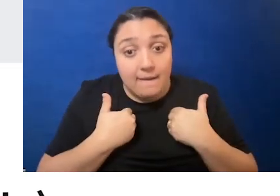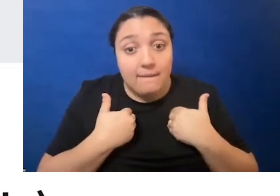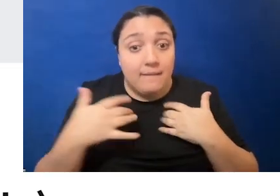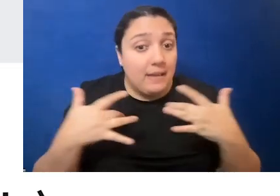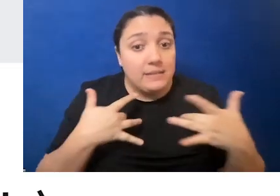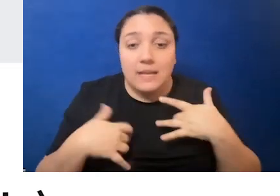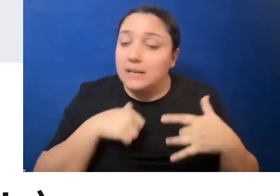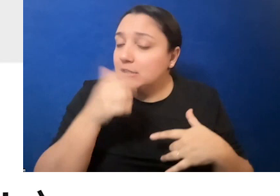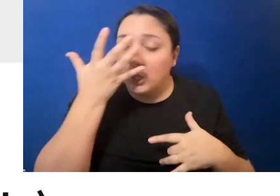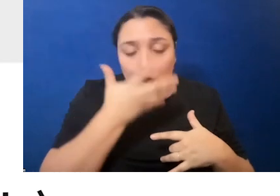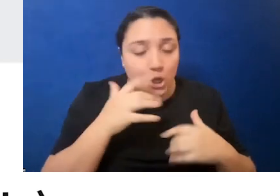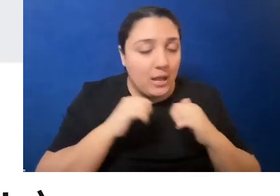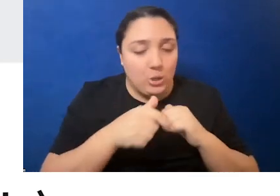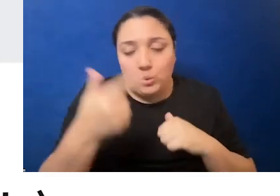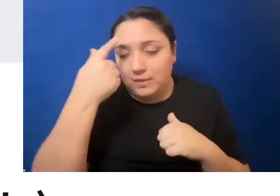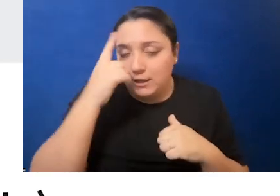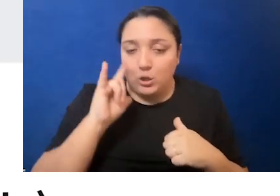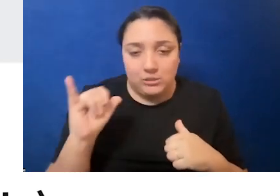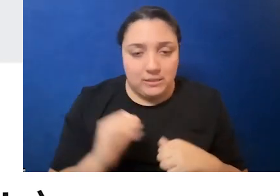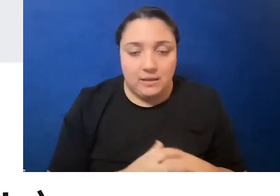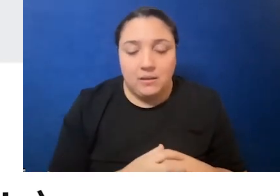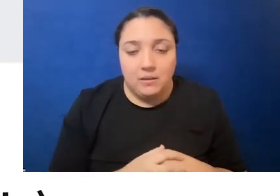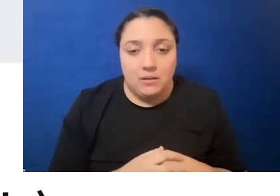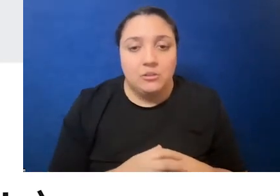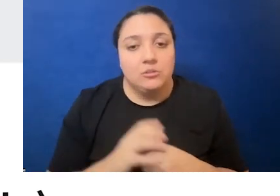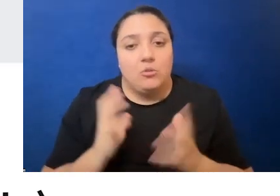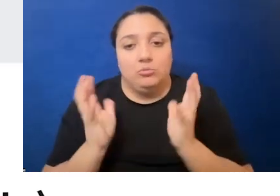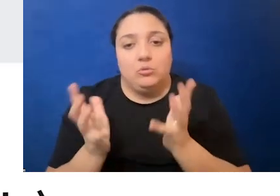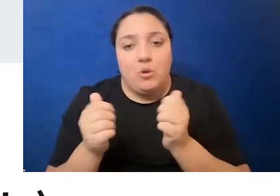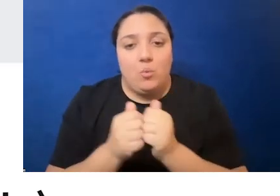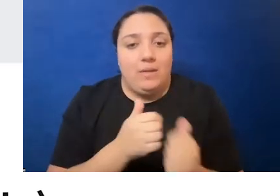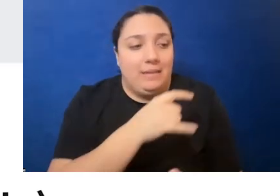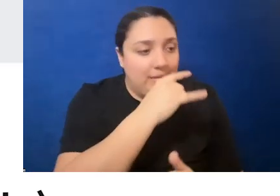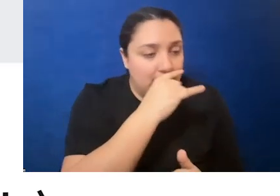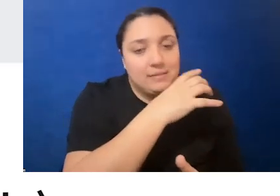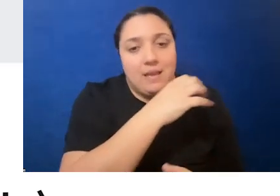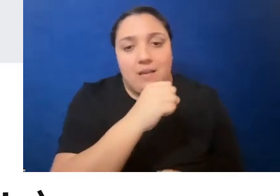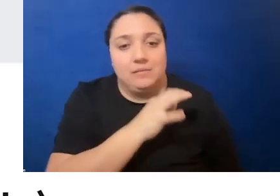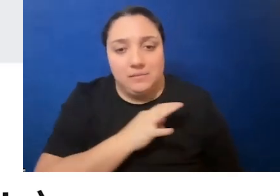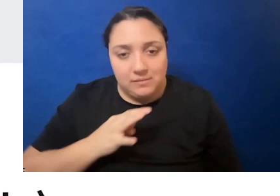STAFF ON HOW TO DEAL WITH KIDS THAT HAVE ANXIETY AND IT MAY NOT